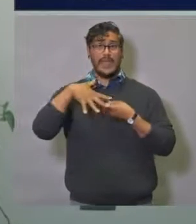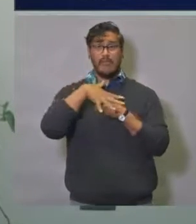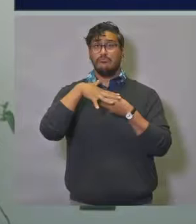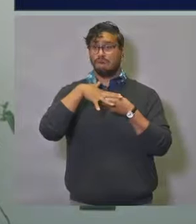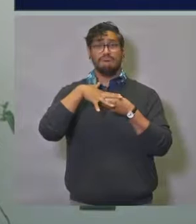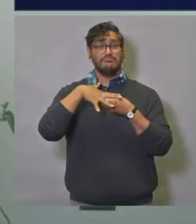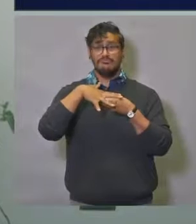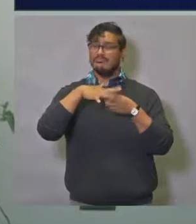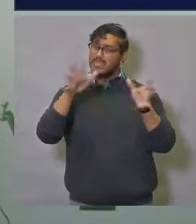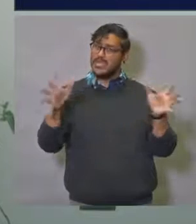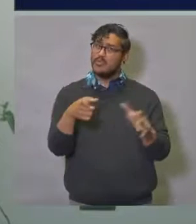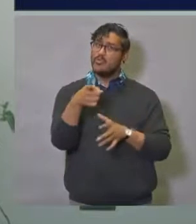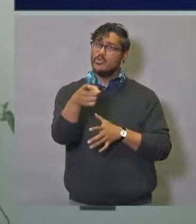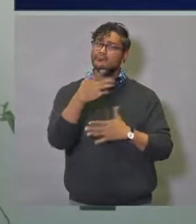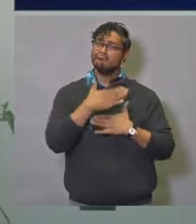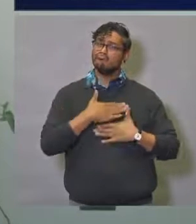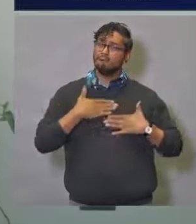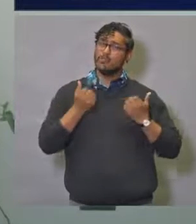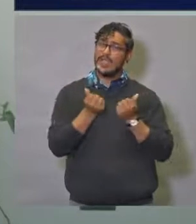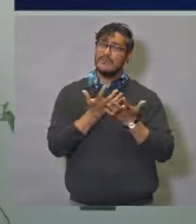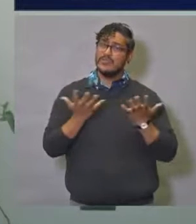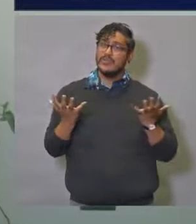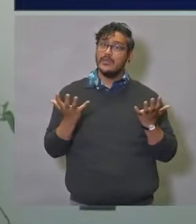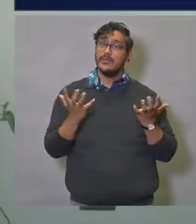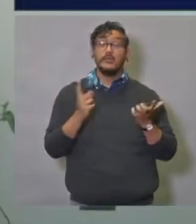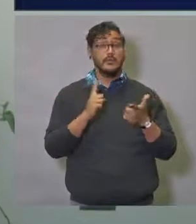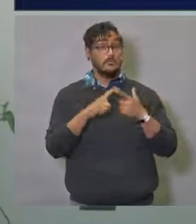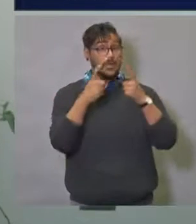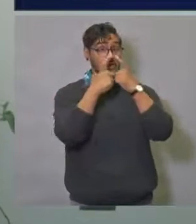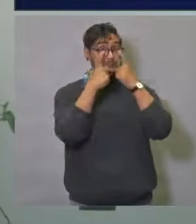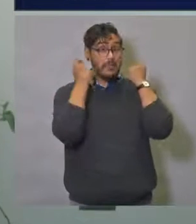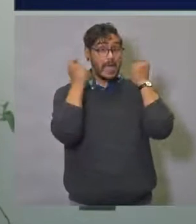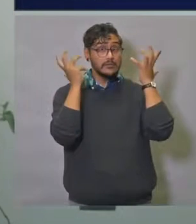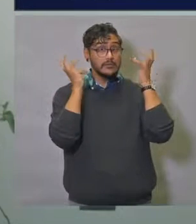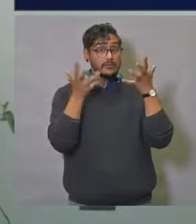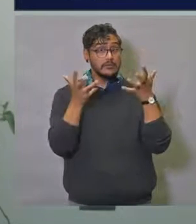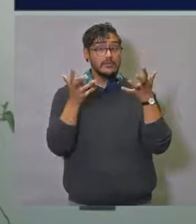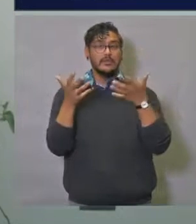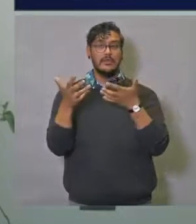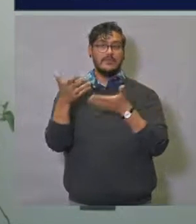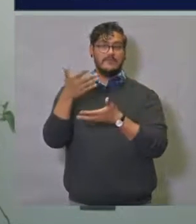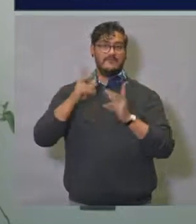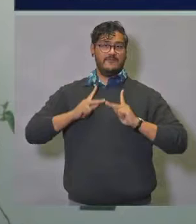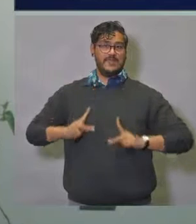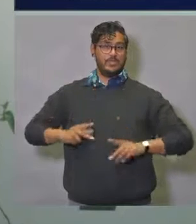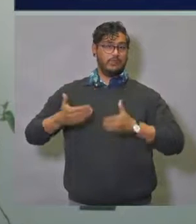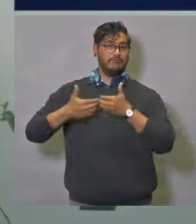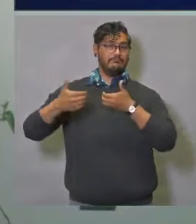AND CLEARER SKIES. WE HAVE A BEAUTIFUL COUNTY. I ENCOURAGE YOU ALL TO ENJOY EVERYTHING IT HAS TO OFFER